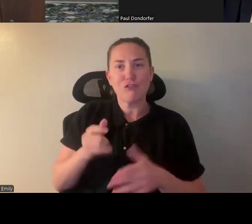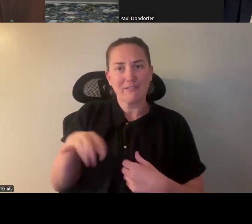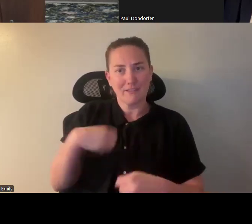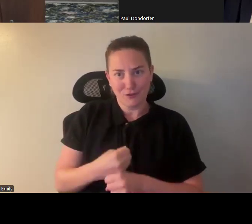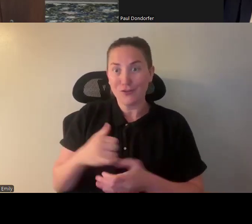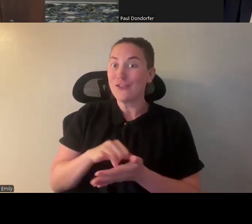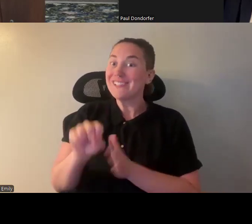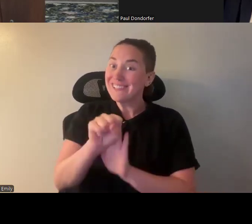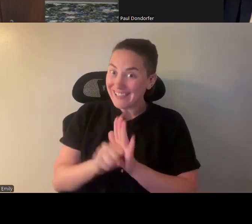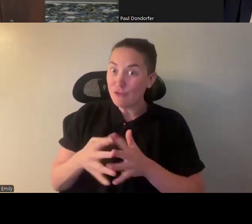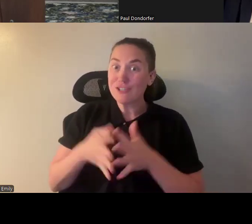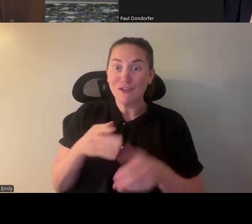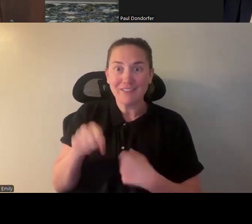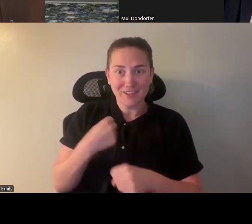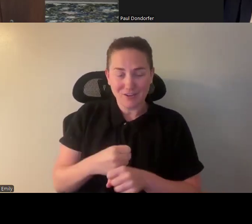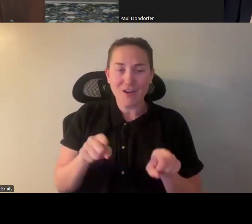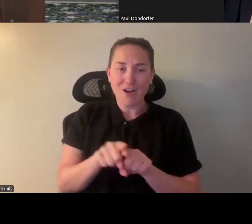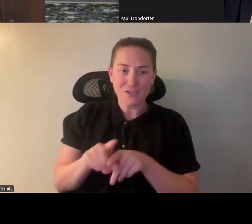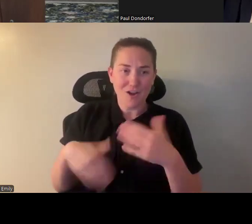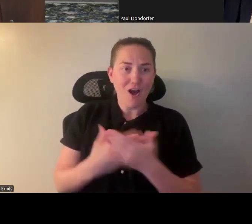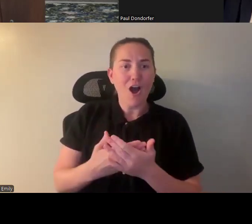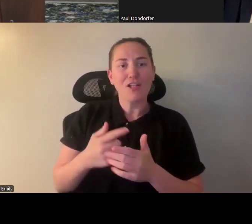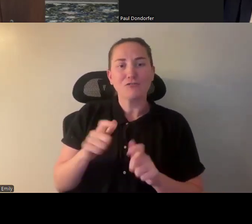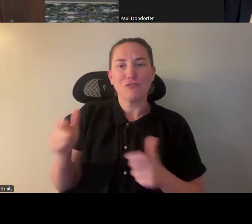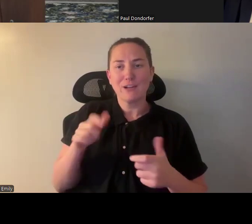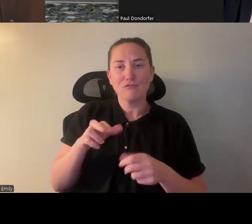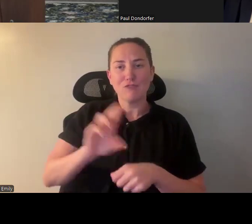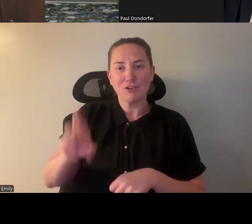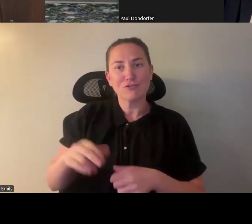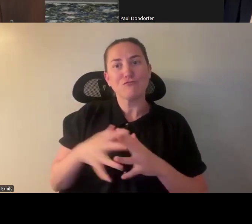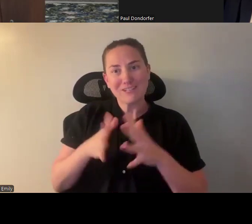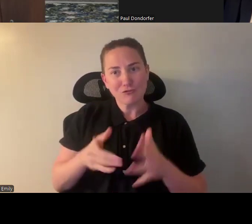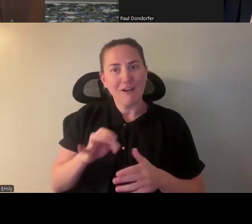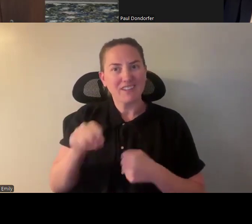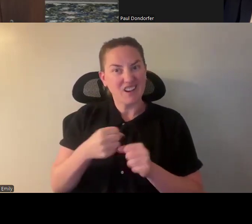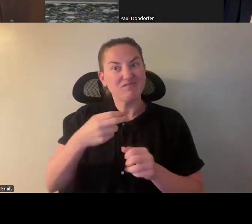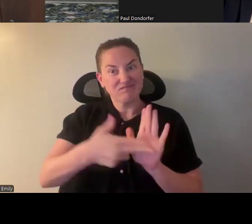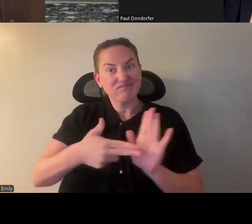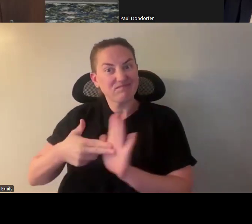and 2025 All Greater Rush Wrestler of the Year And whereas Christopher Notto's commitment